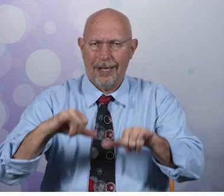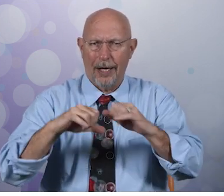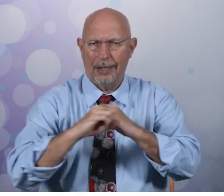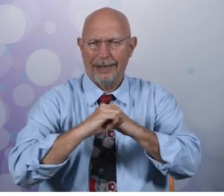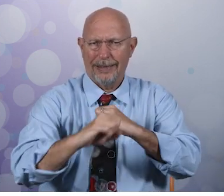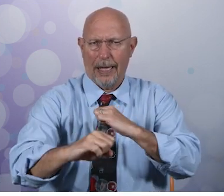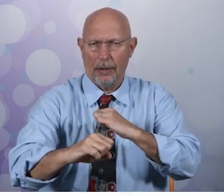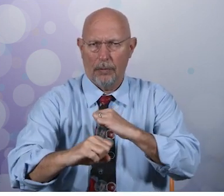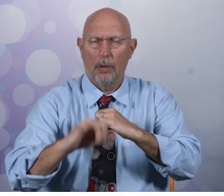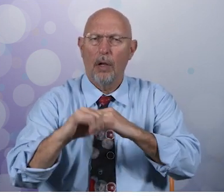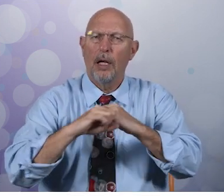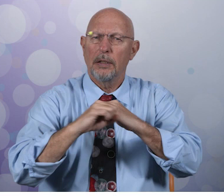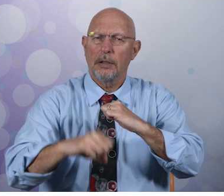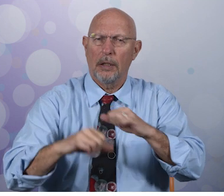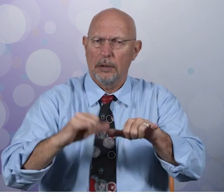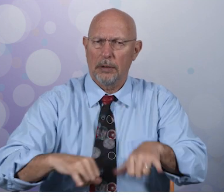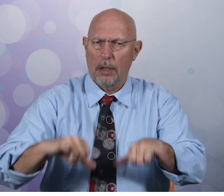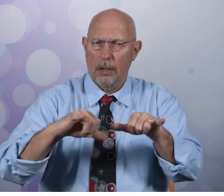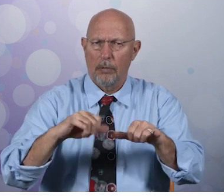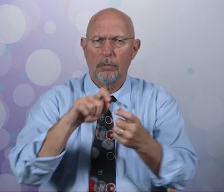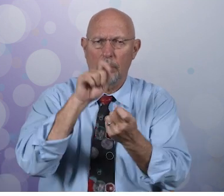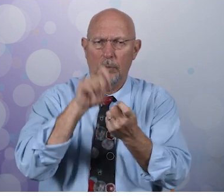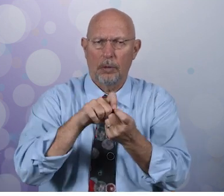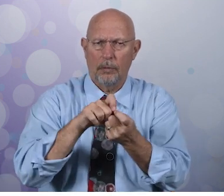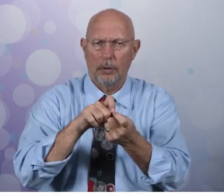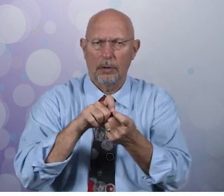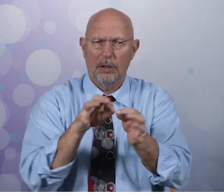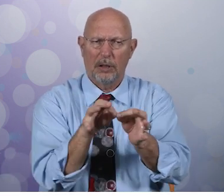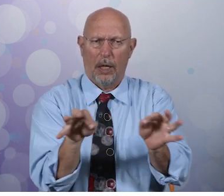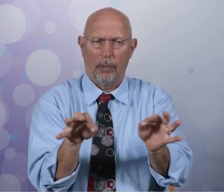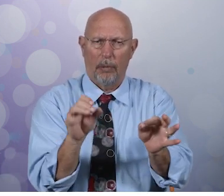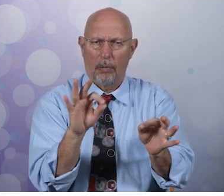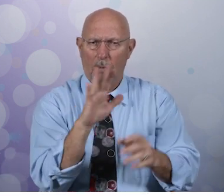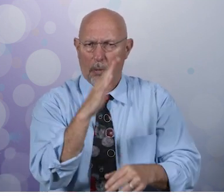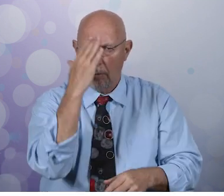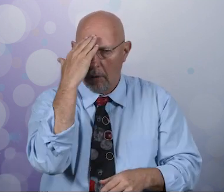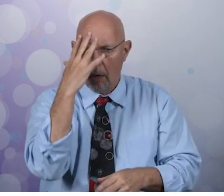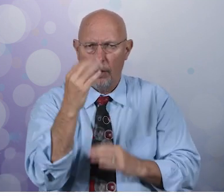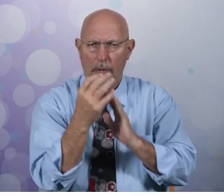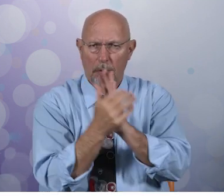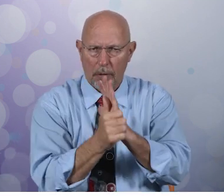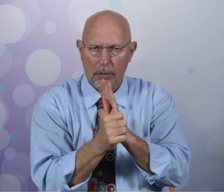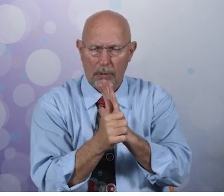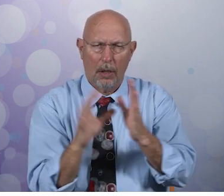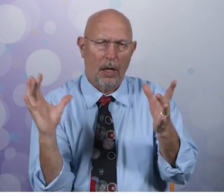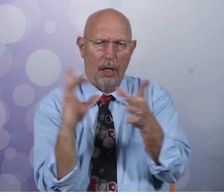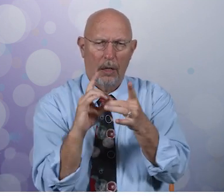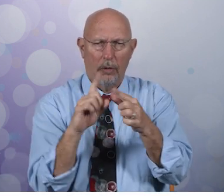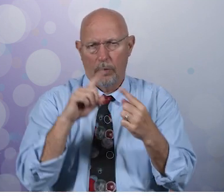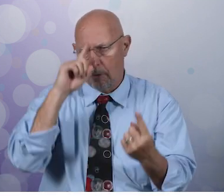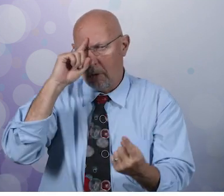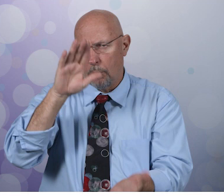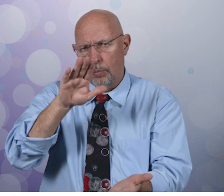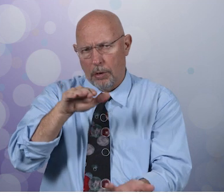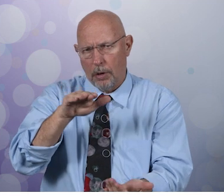The Extended standards are specific statements of knowledge and skills linked to the expectations in the Ohio